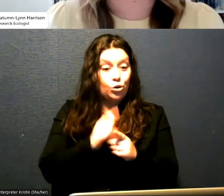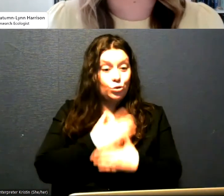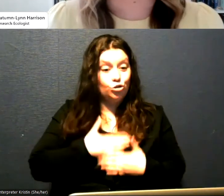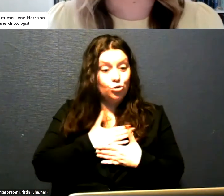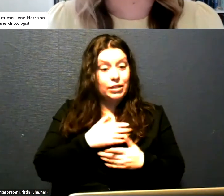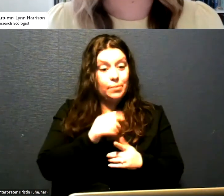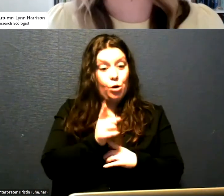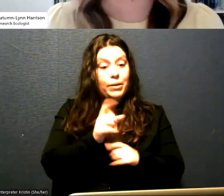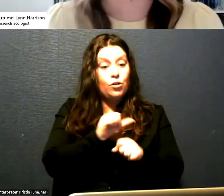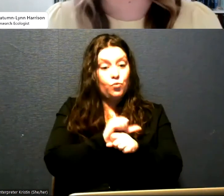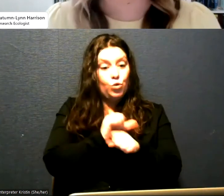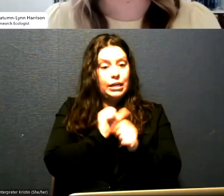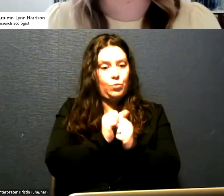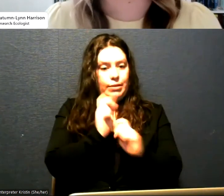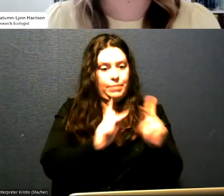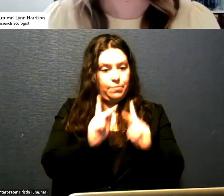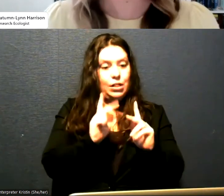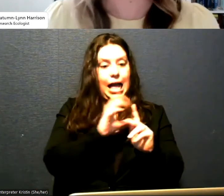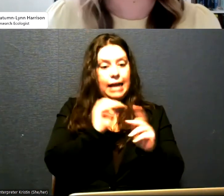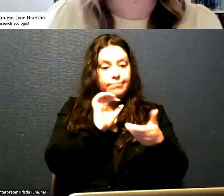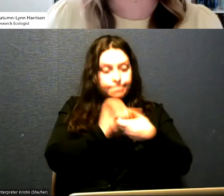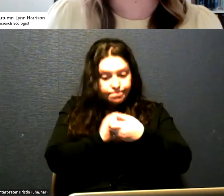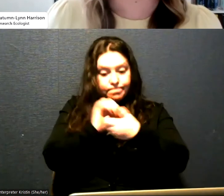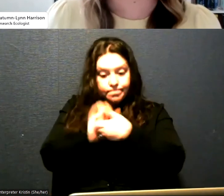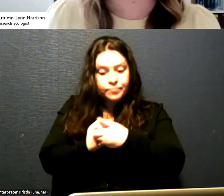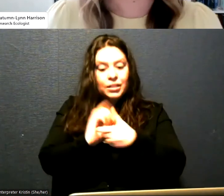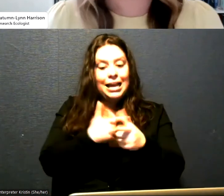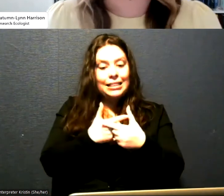of working with people and camaraderie and kicking back at the end of the day, sharing